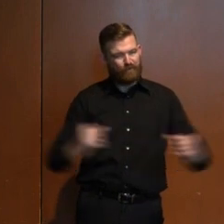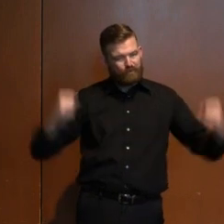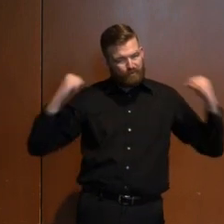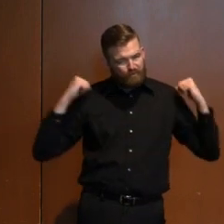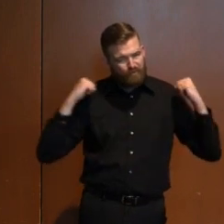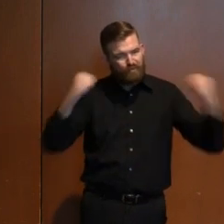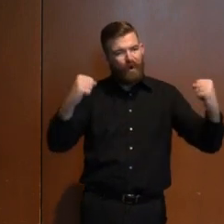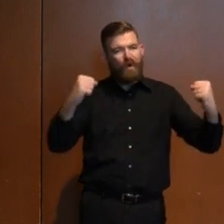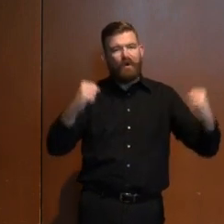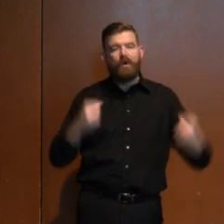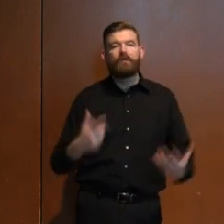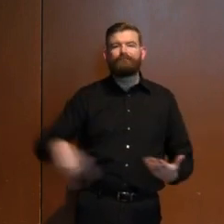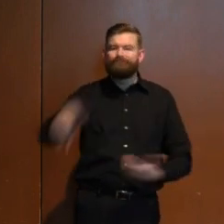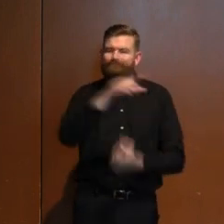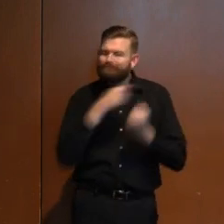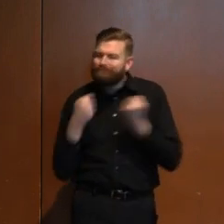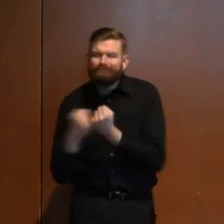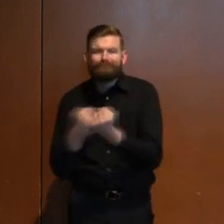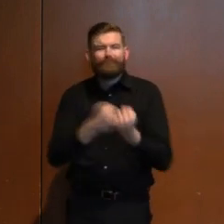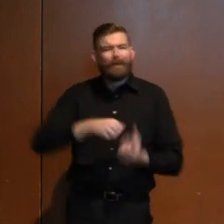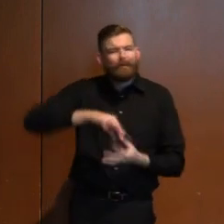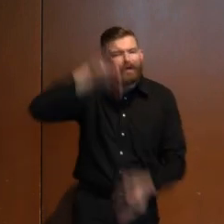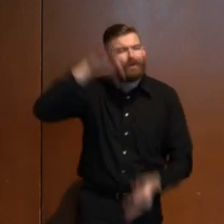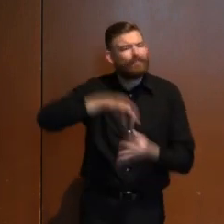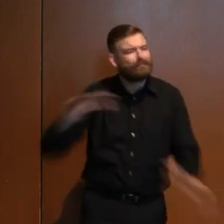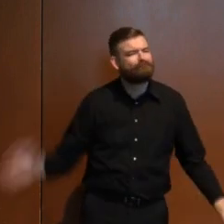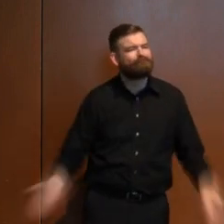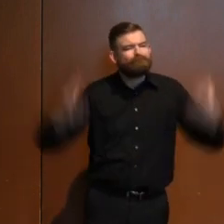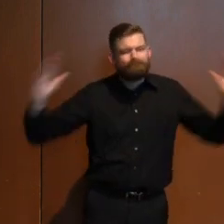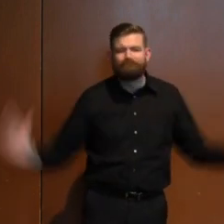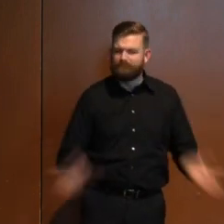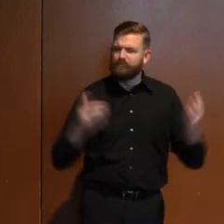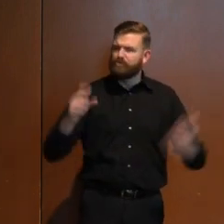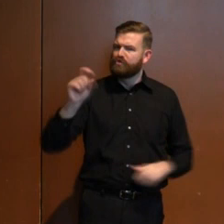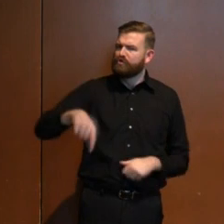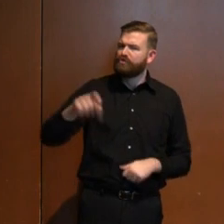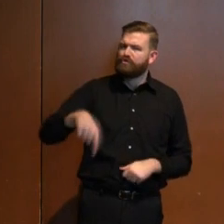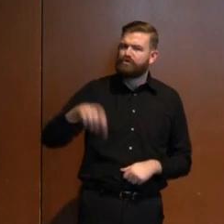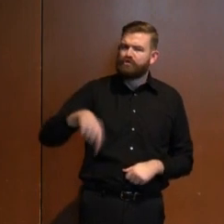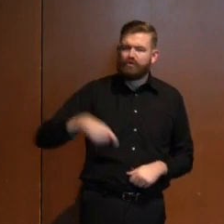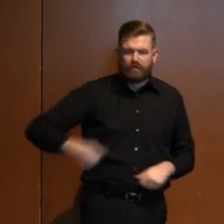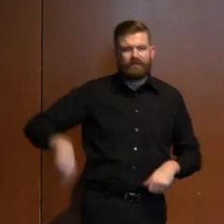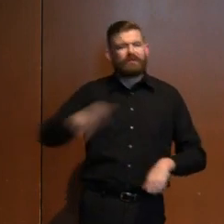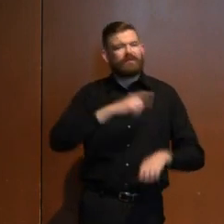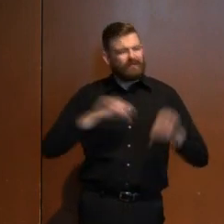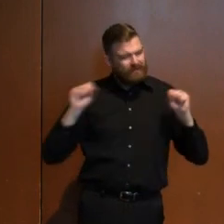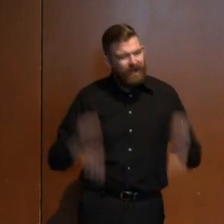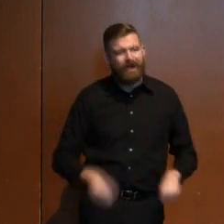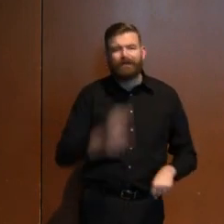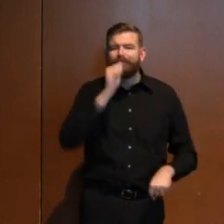EMERGENCY. AND WE ALL MUST KEEP EACH OTHERS AND OURSELVES SPIRITS UP. AGAIN WE'RE ALL IN THIS